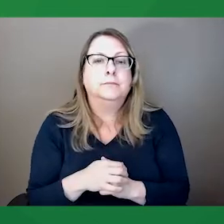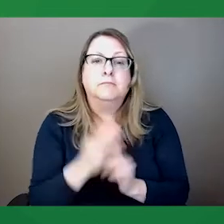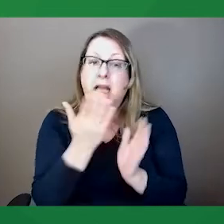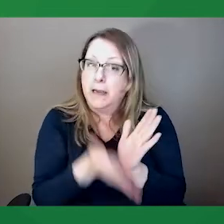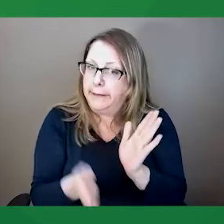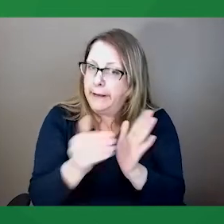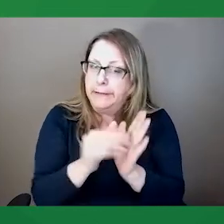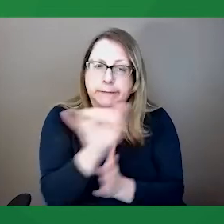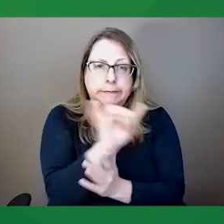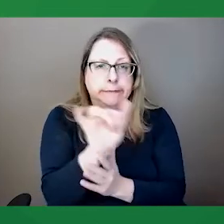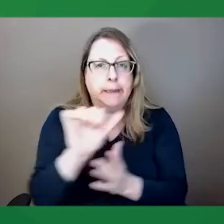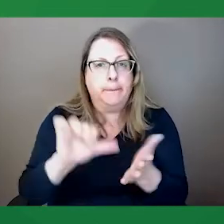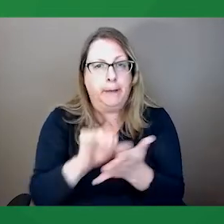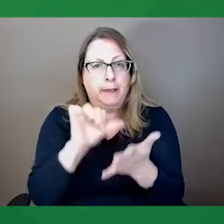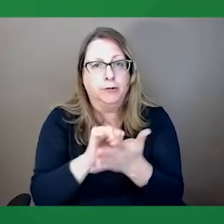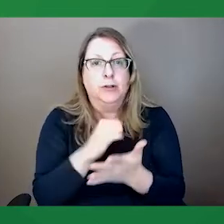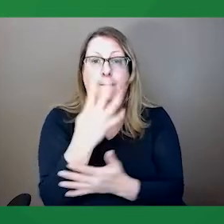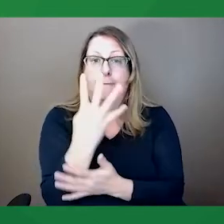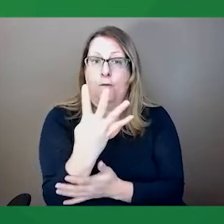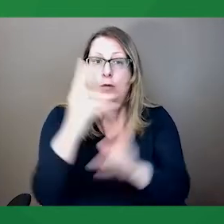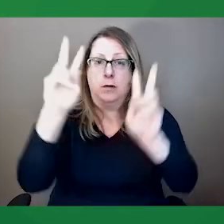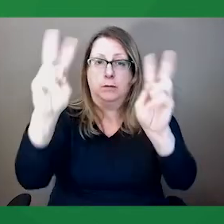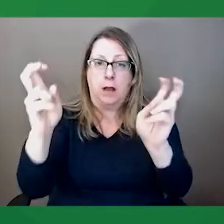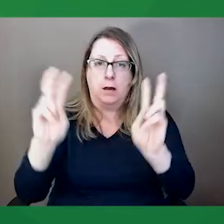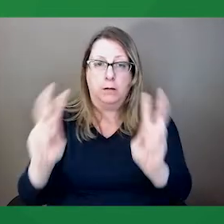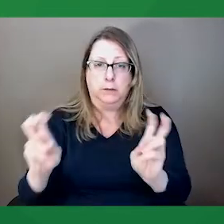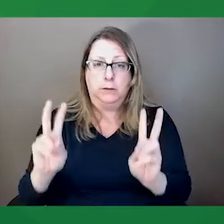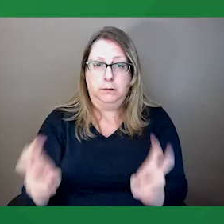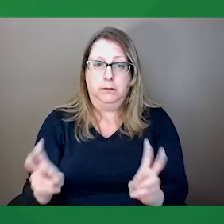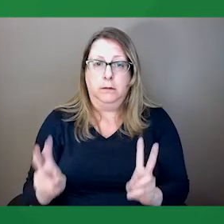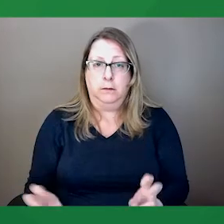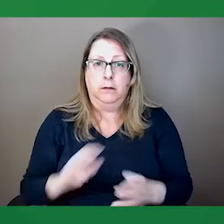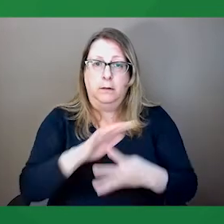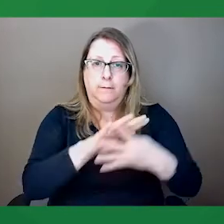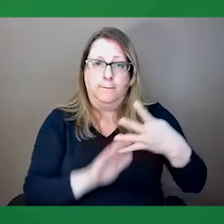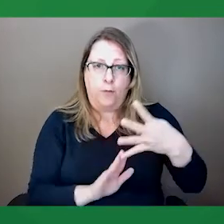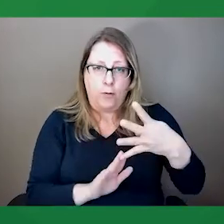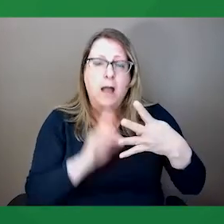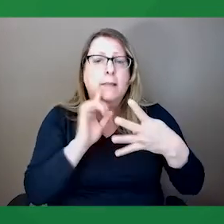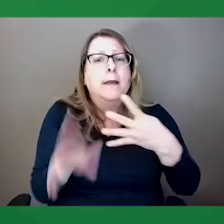So again, I'm showing the same page as before, we have the product listing page, we have only four titles